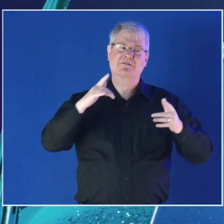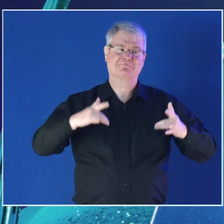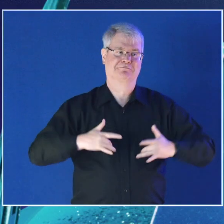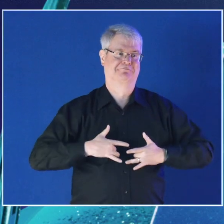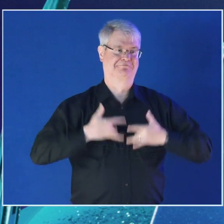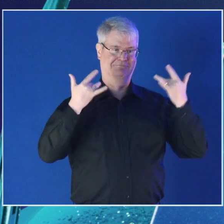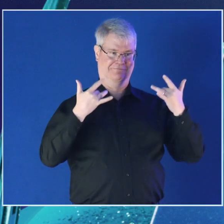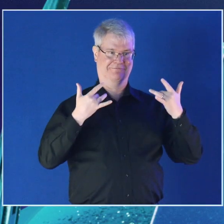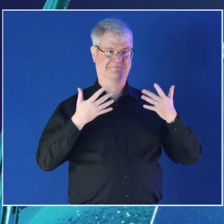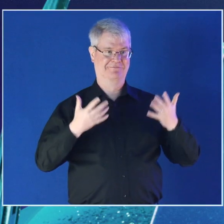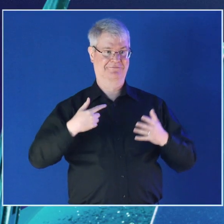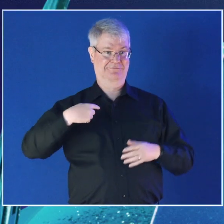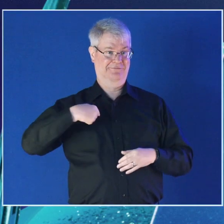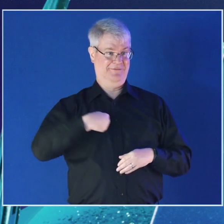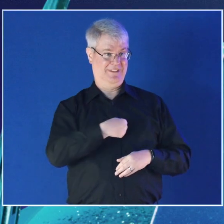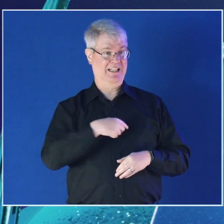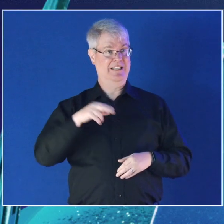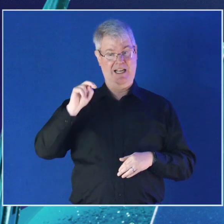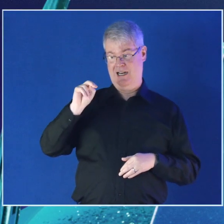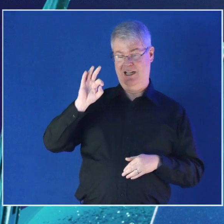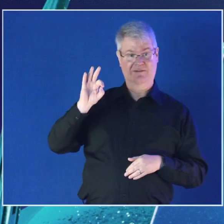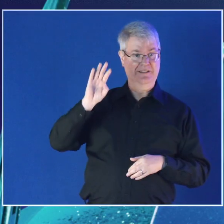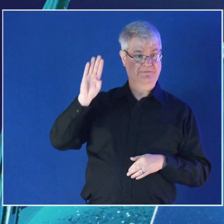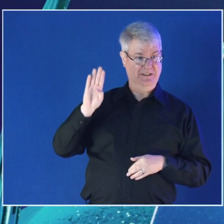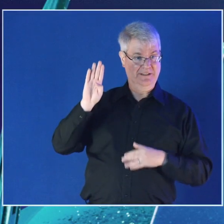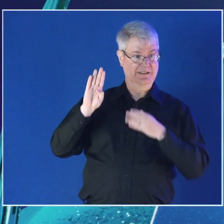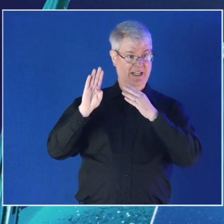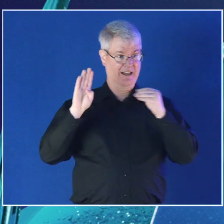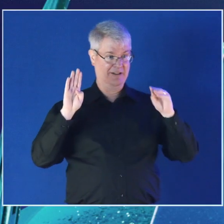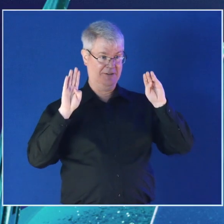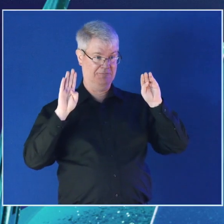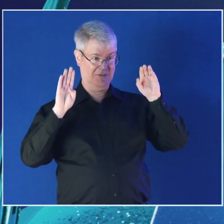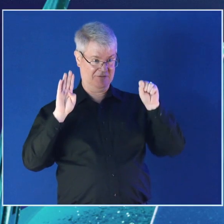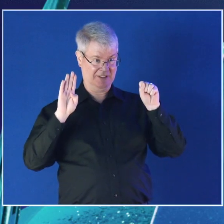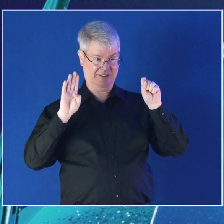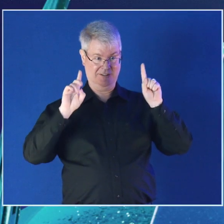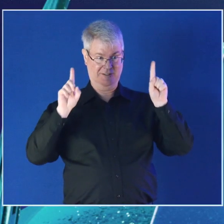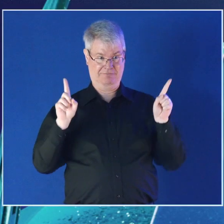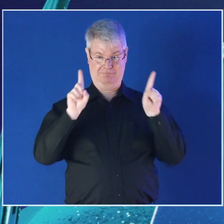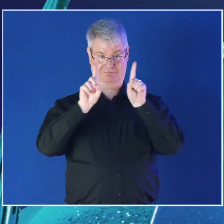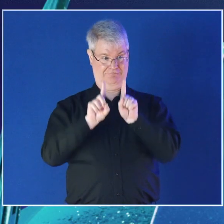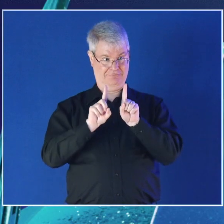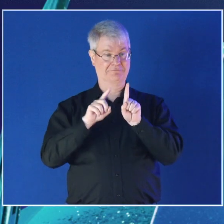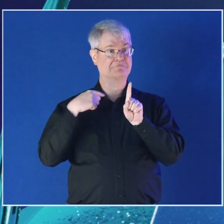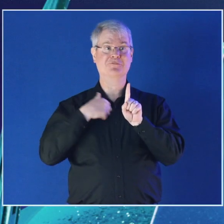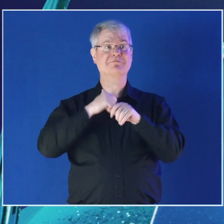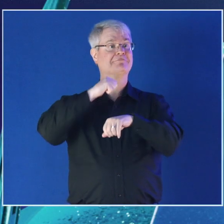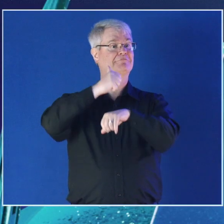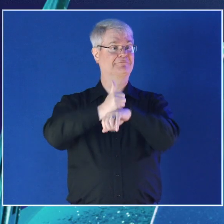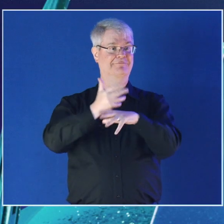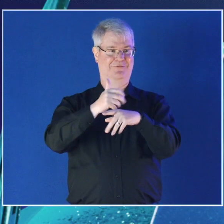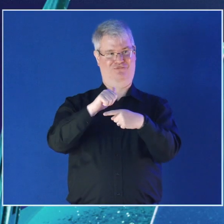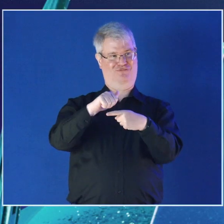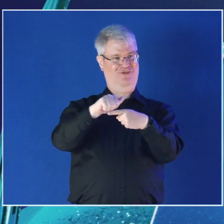of the Blind are working on a Copilot training course that helps blind people start to adopt Copilot.